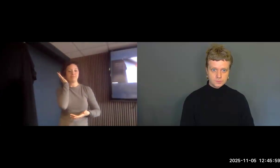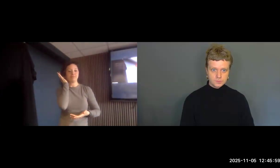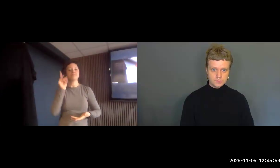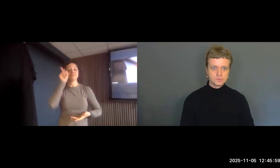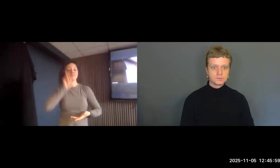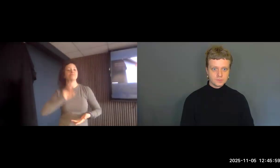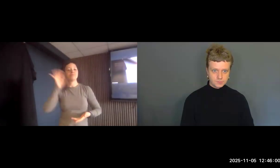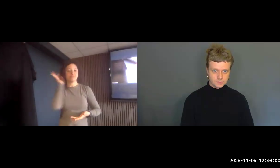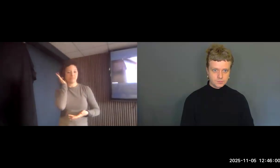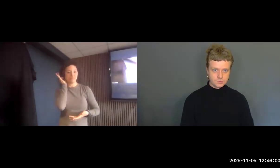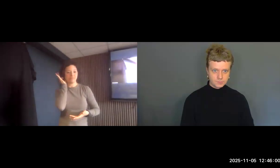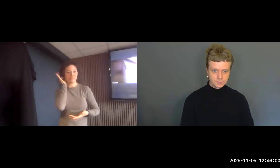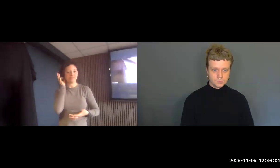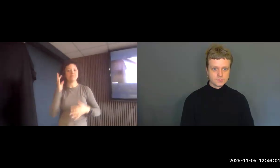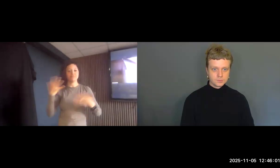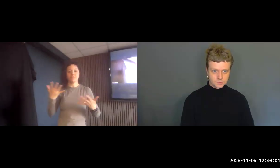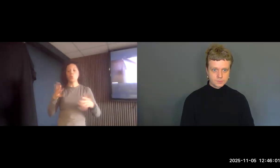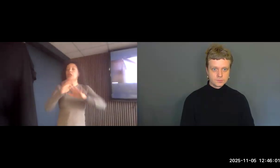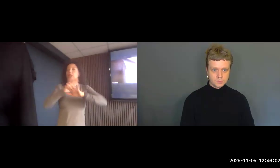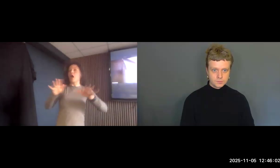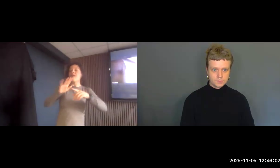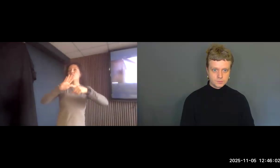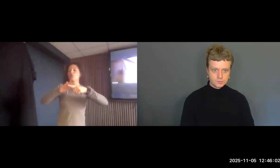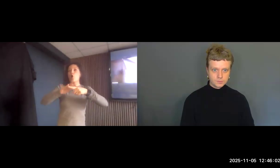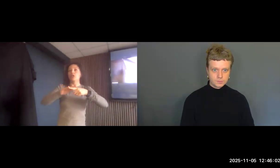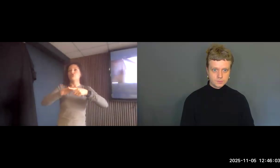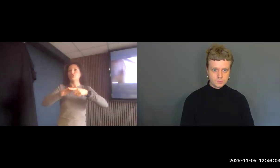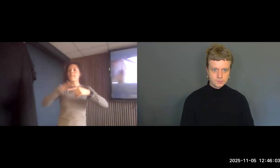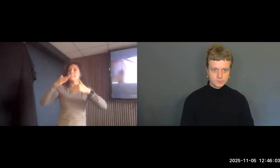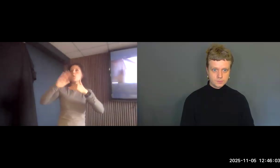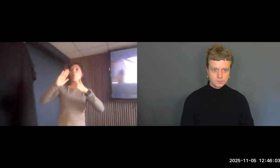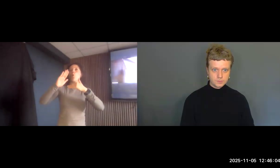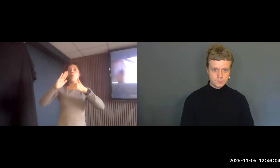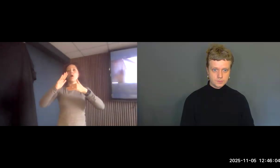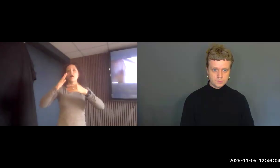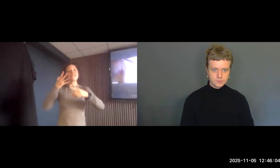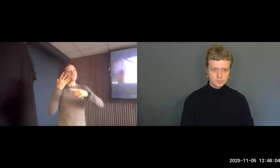And now we see this sign for wife.